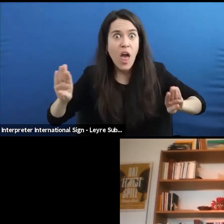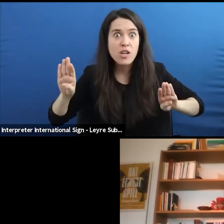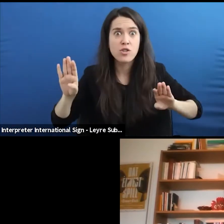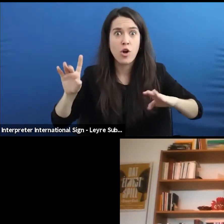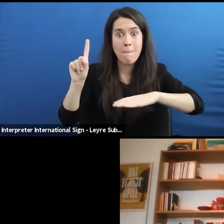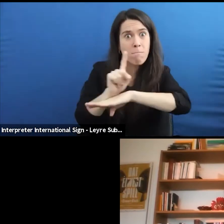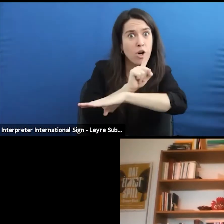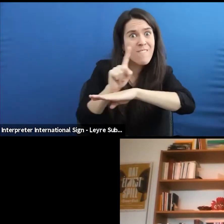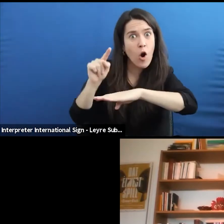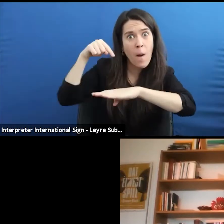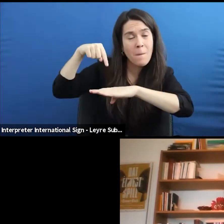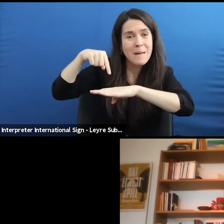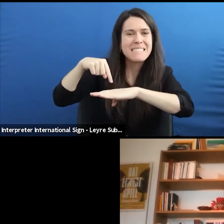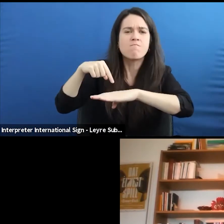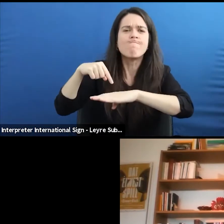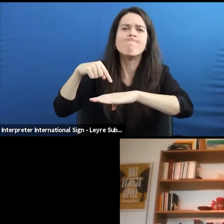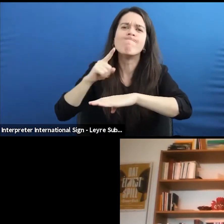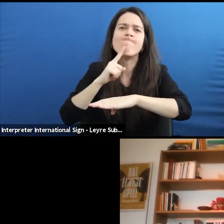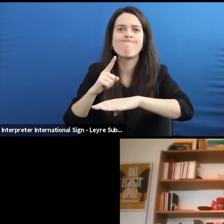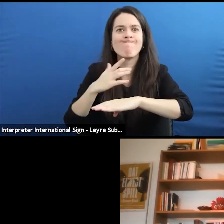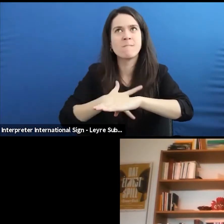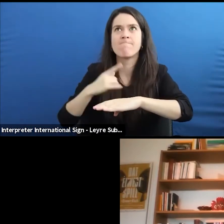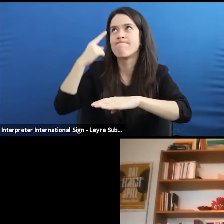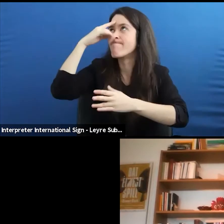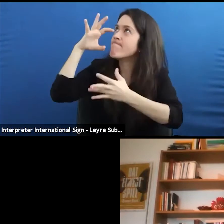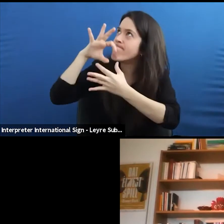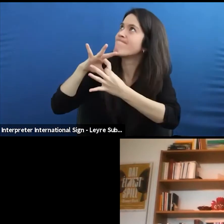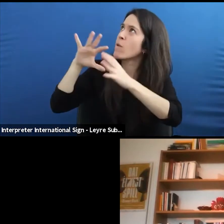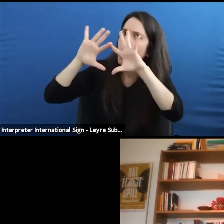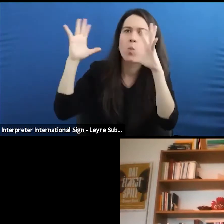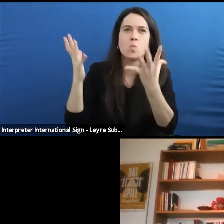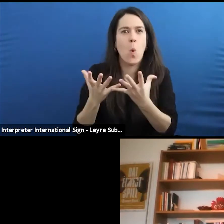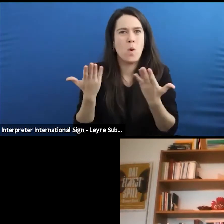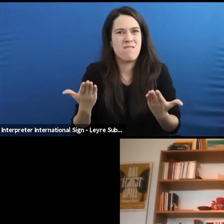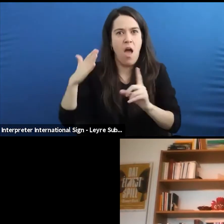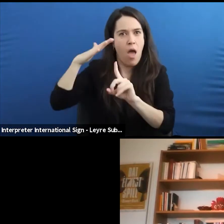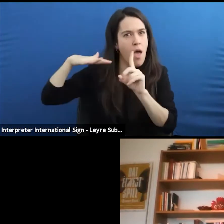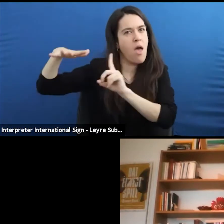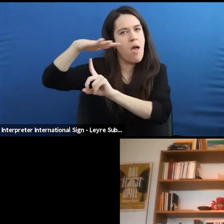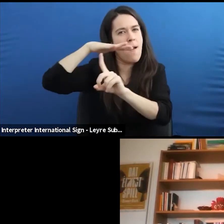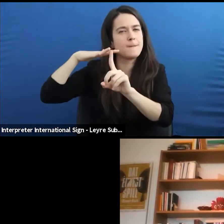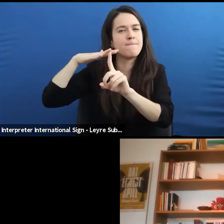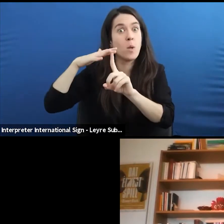some sense of this world in which are living and have an important role to play in making